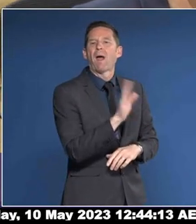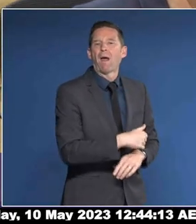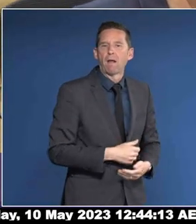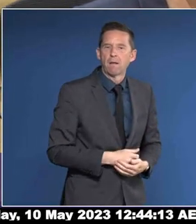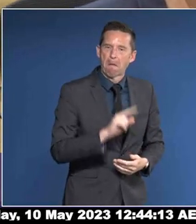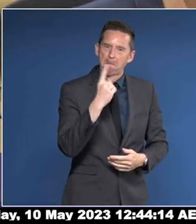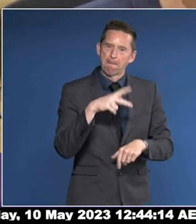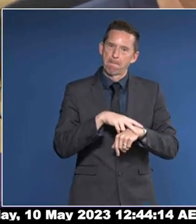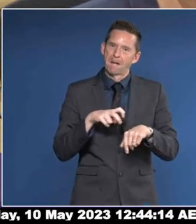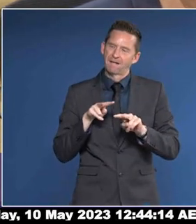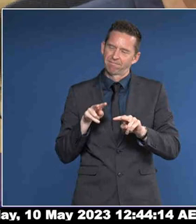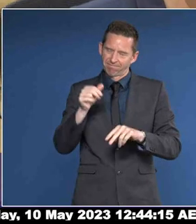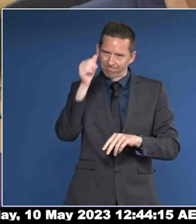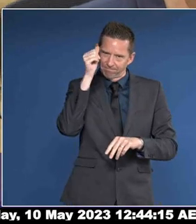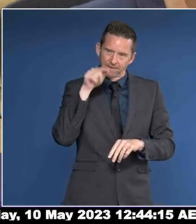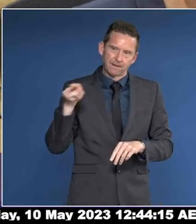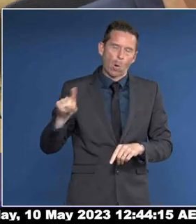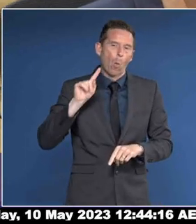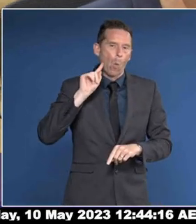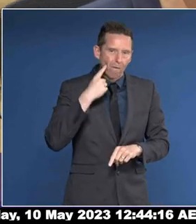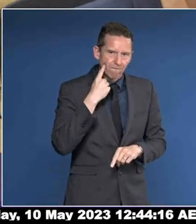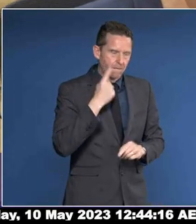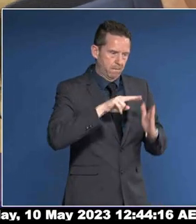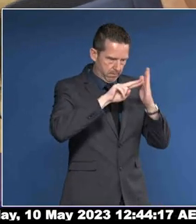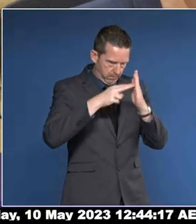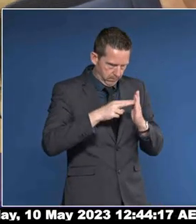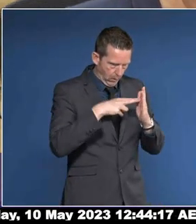removed intentionally to prevent the children from getting out.